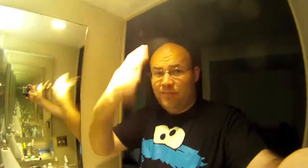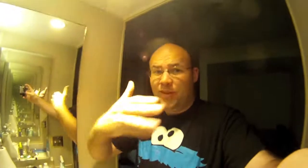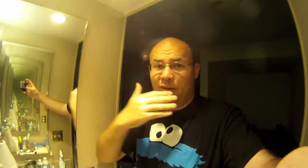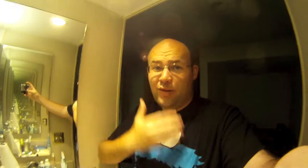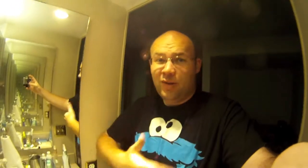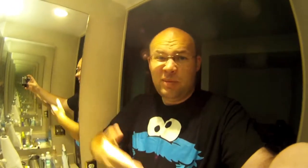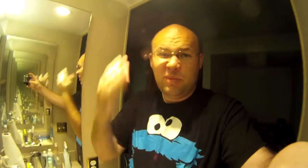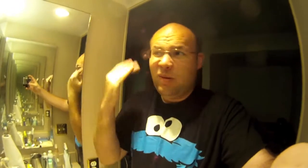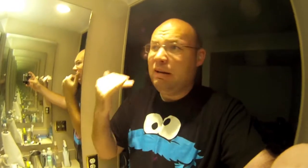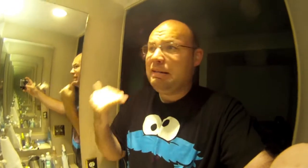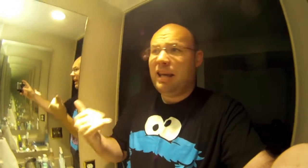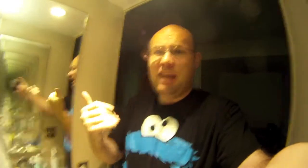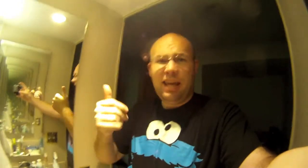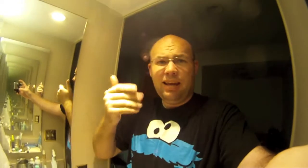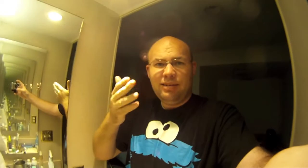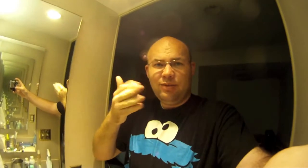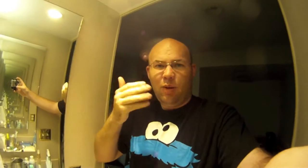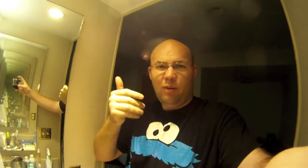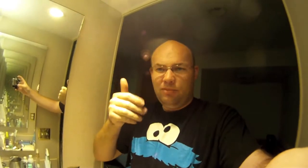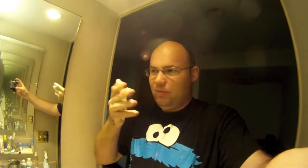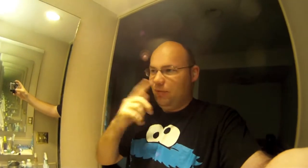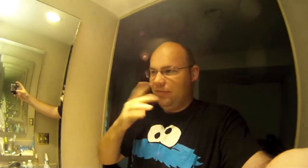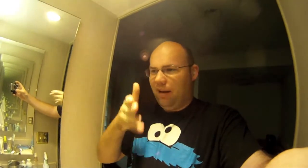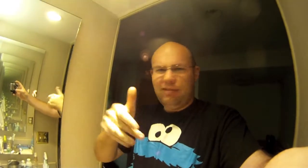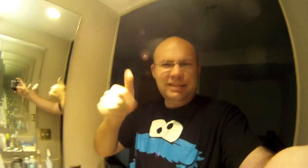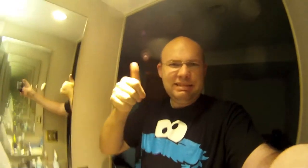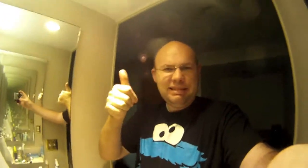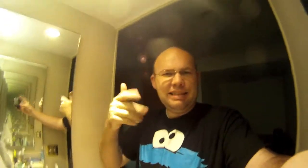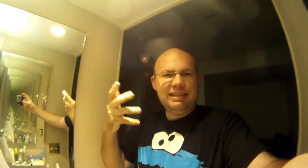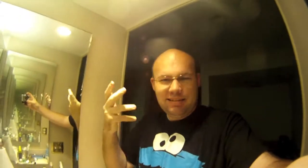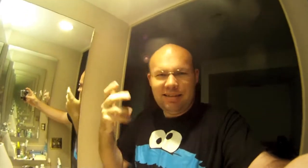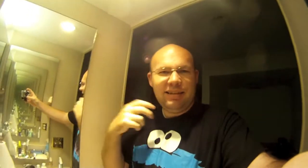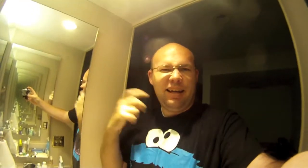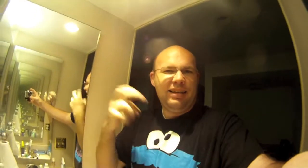Hello and good morning! Now, it's almost... wait... It's after 10:00.